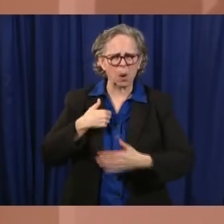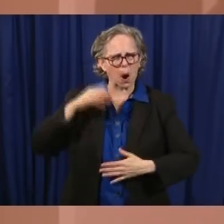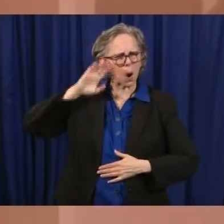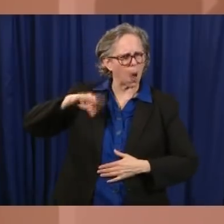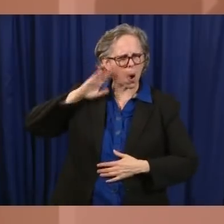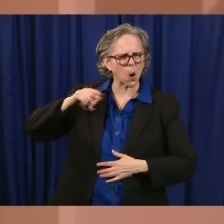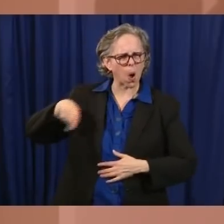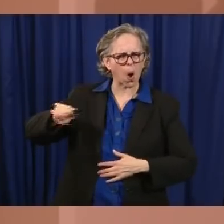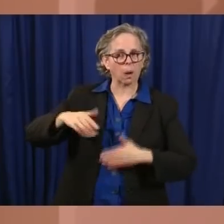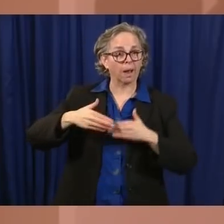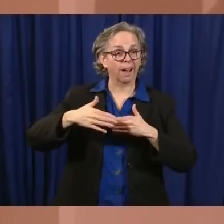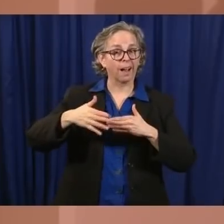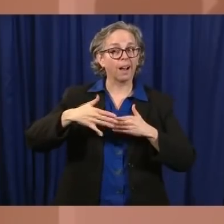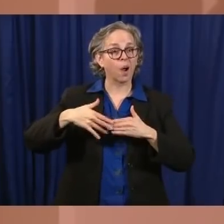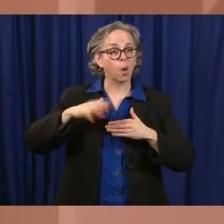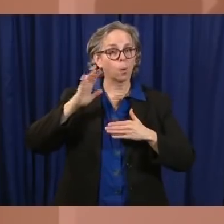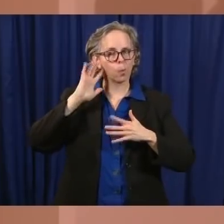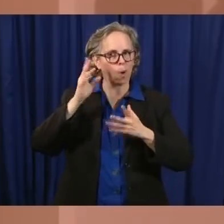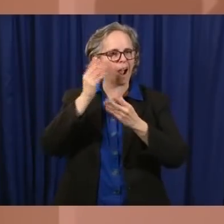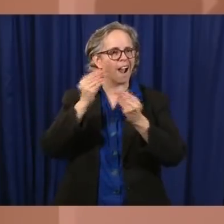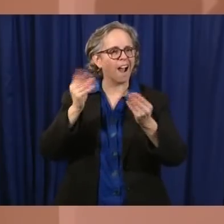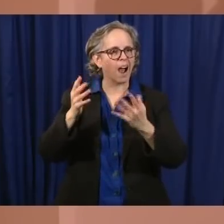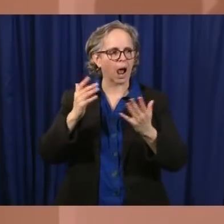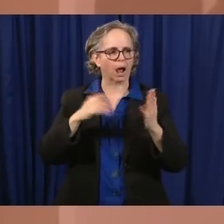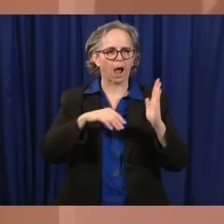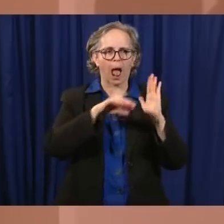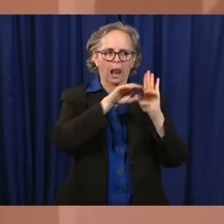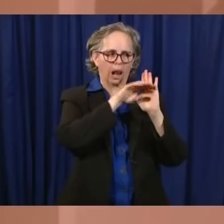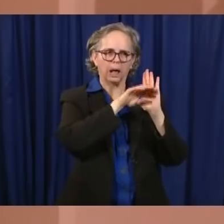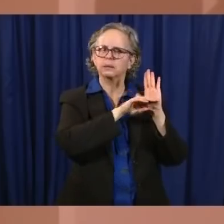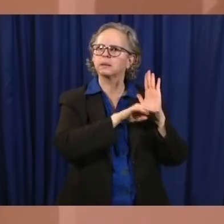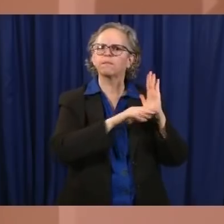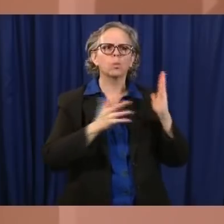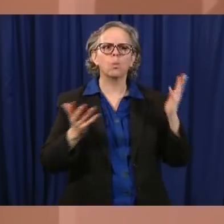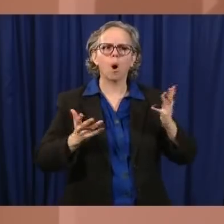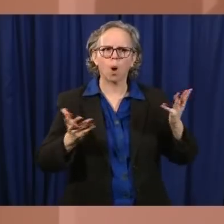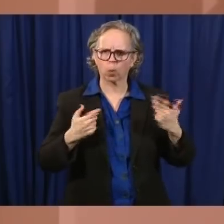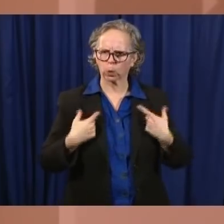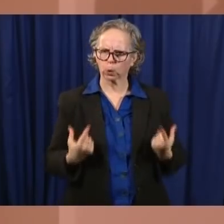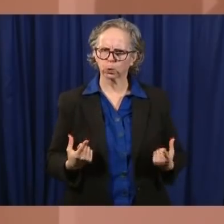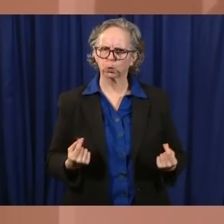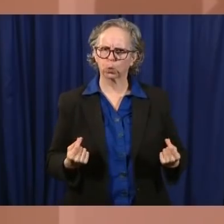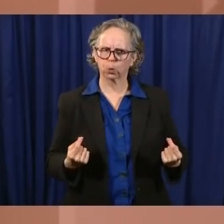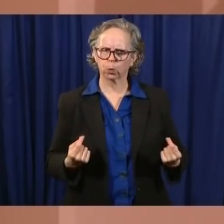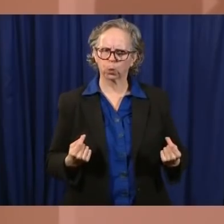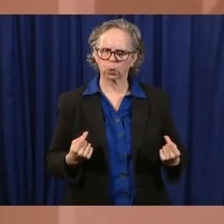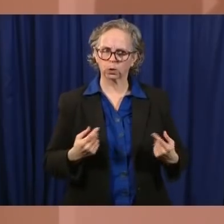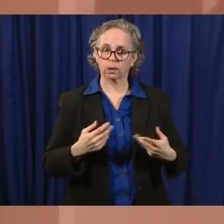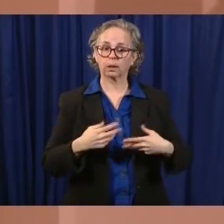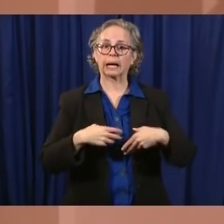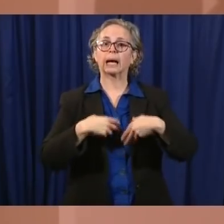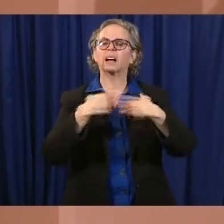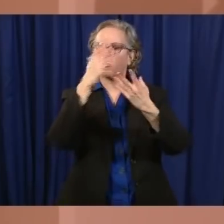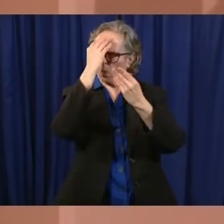WHO ARE NOT SERVED AT THE LEVEL, THE CUSTOMER SERVICE LEVEL THAT WE WOULD HOPE TO SERVE THEM, SO IN THE COMING